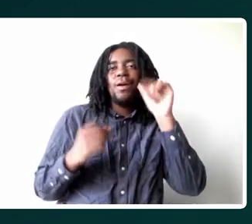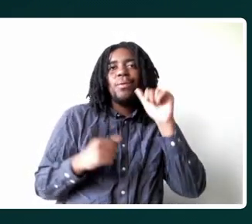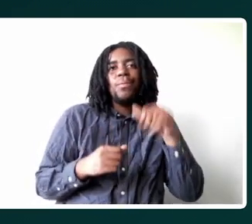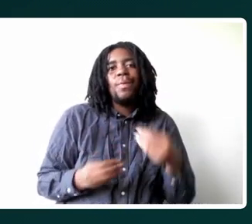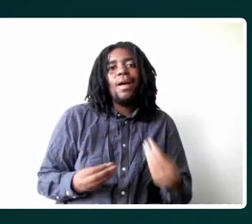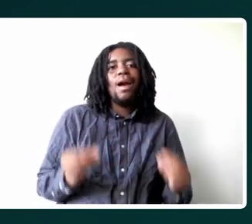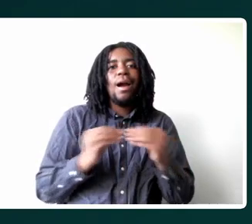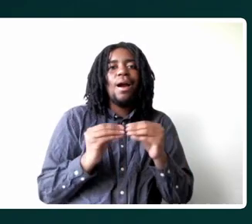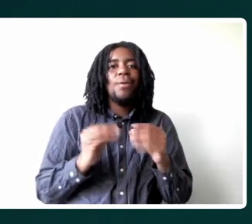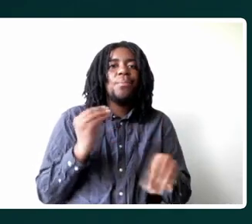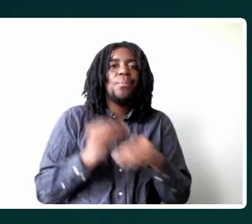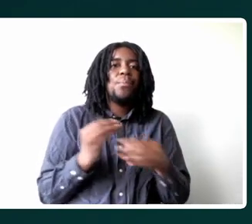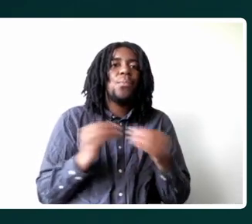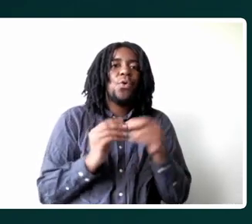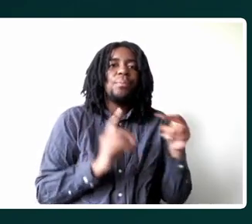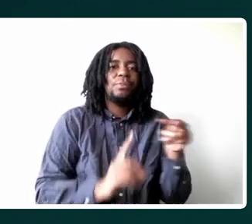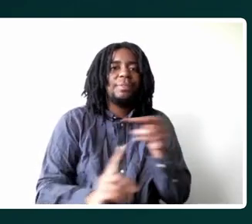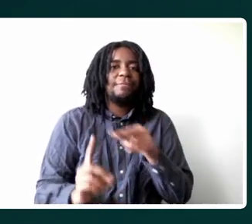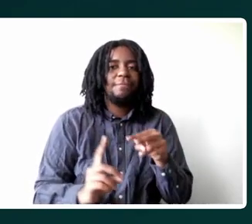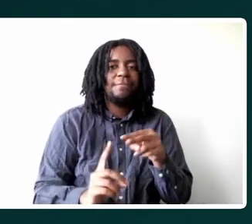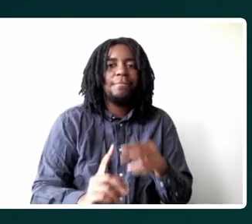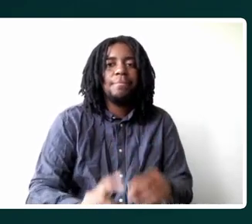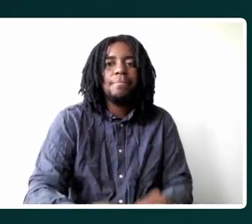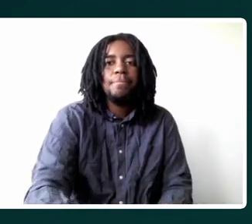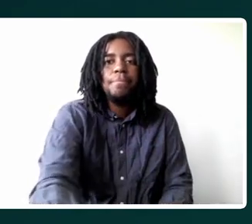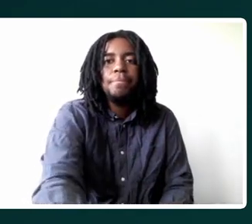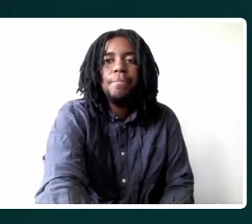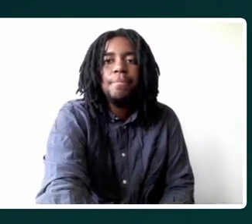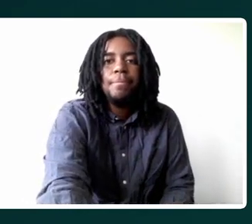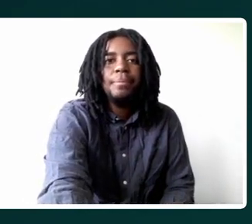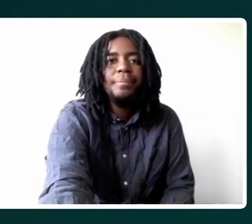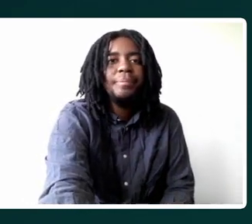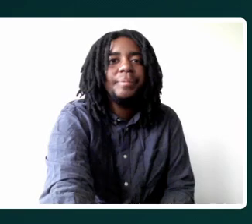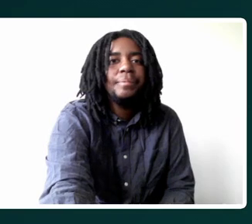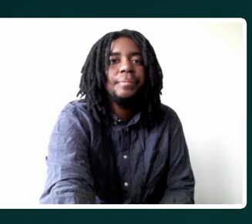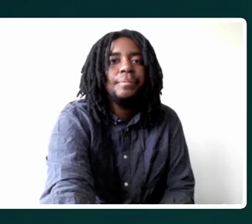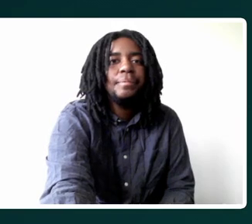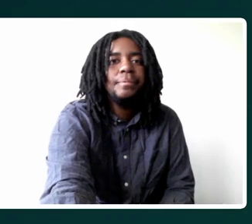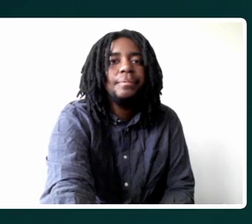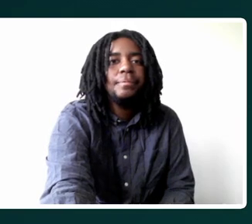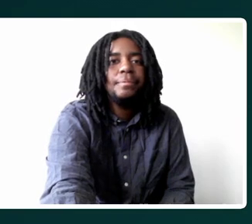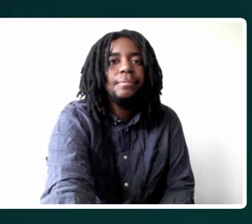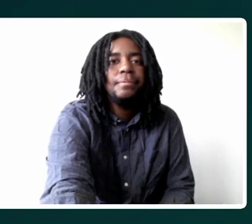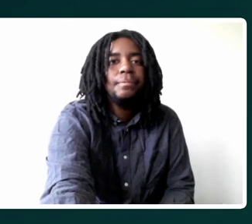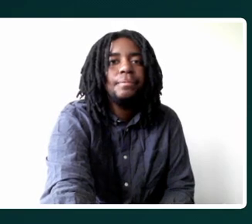a little bit more. Micheline Lavalle: